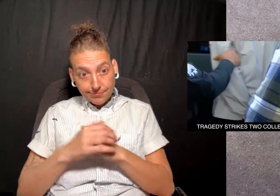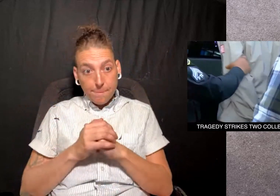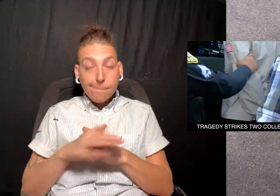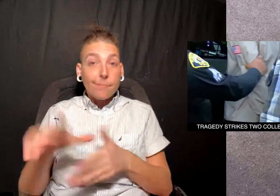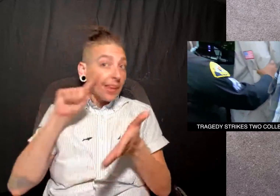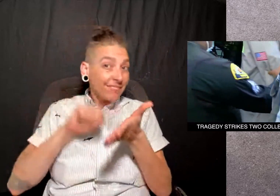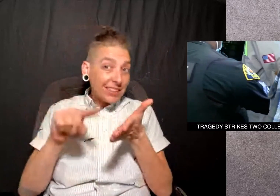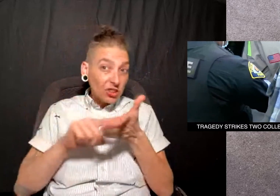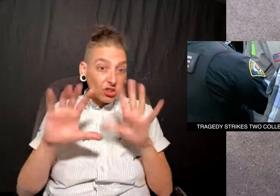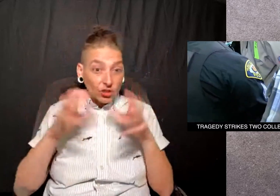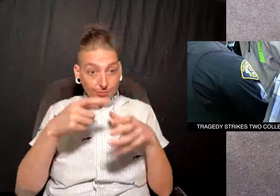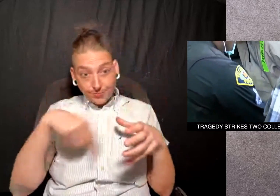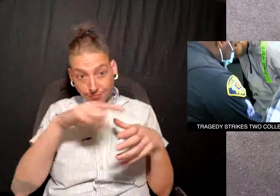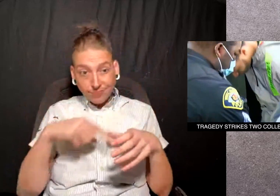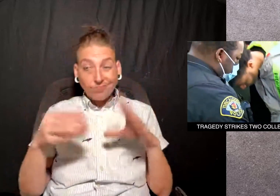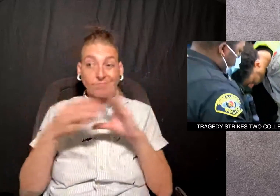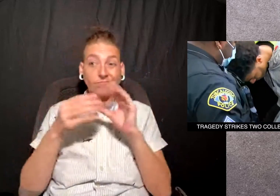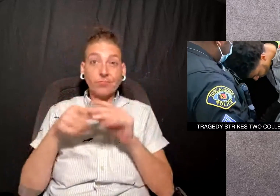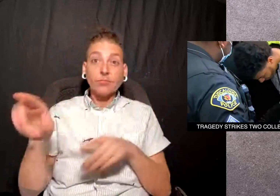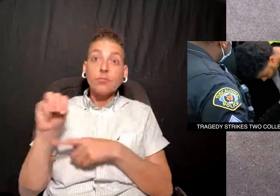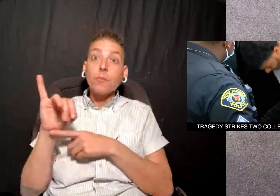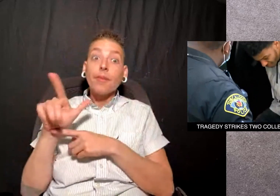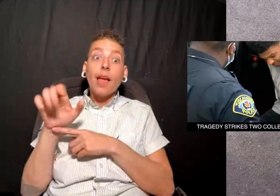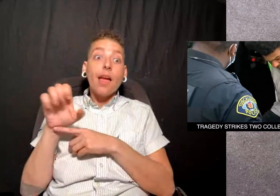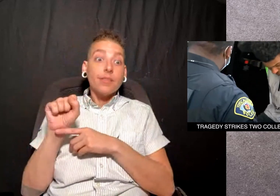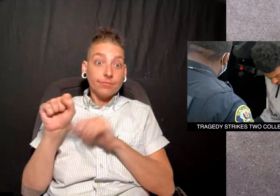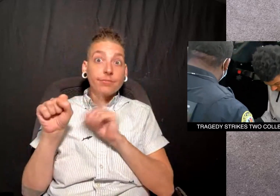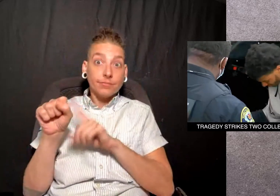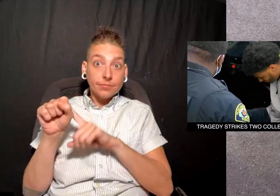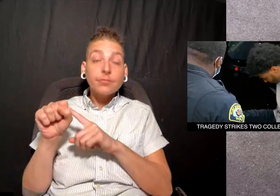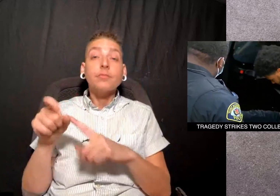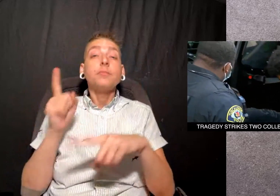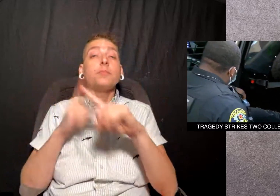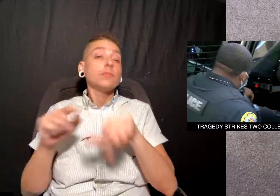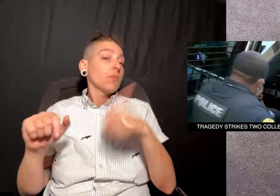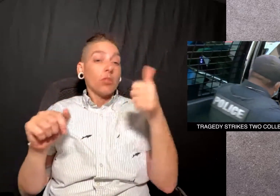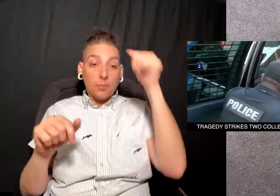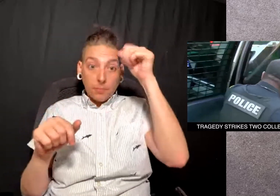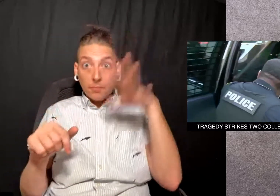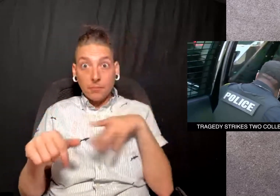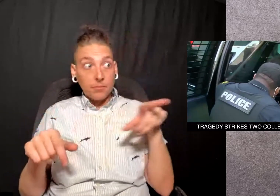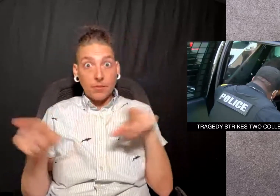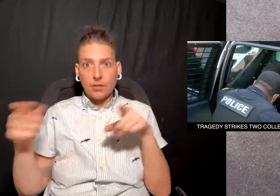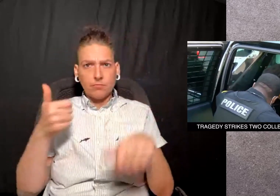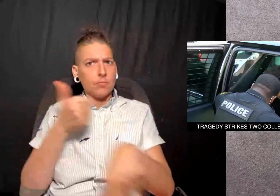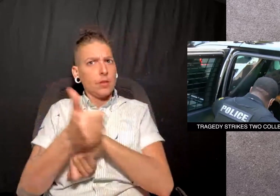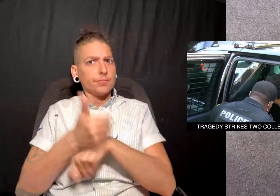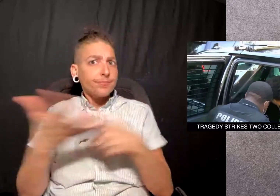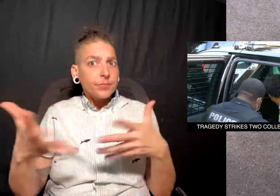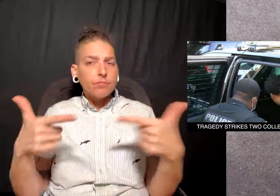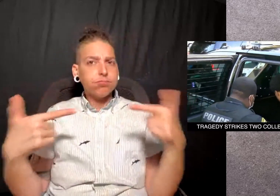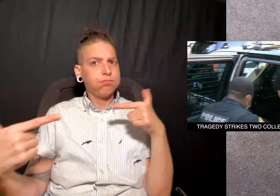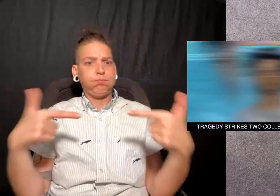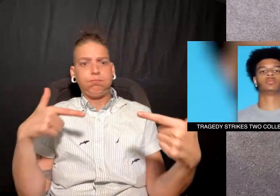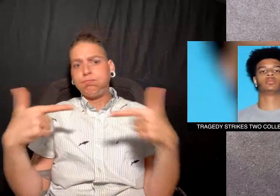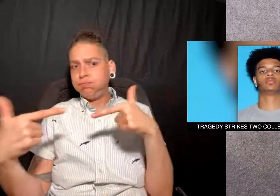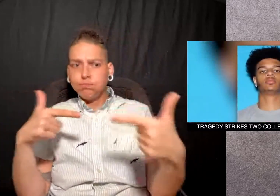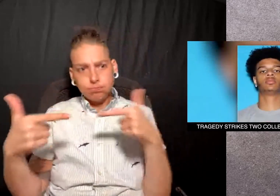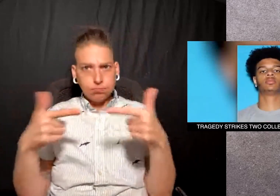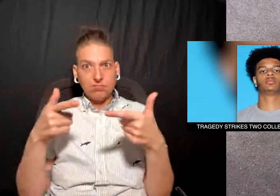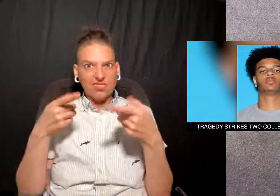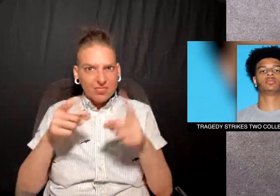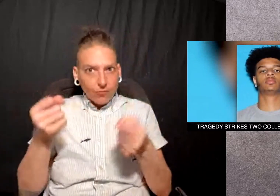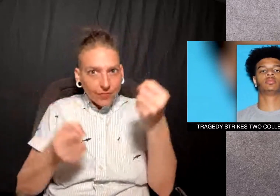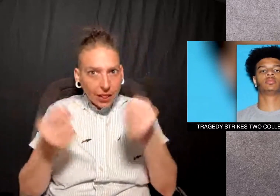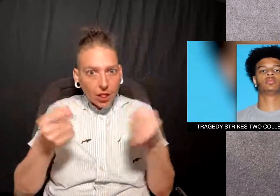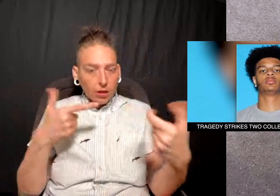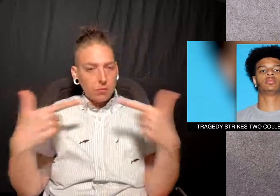investigators say Miles and another man allegedly fired into a vehicle with two people inside